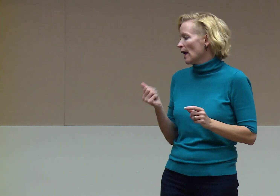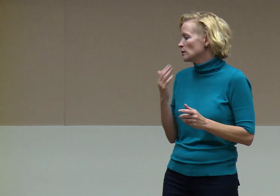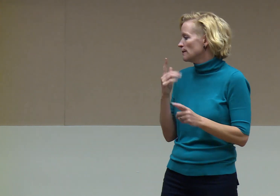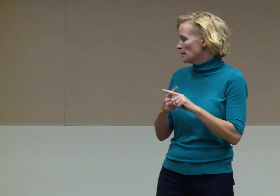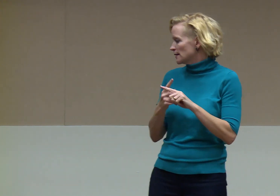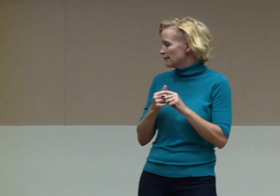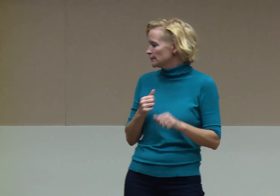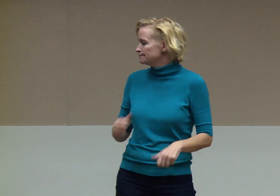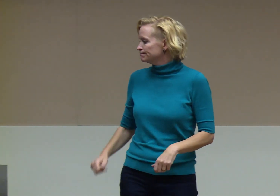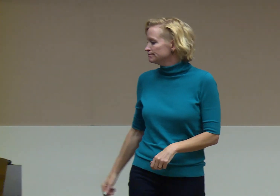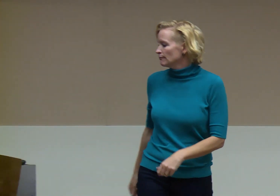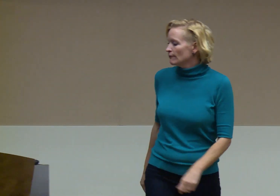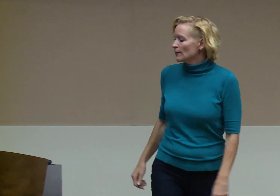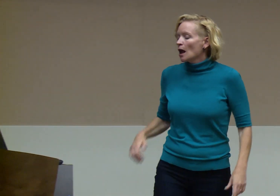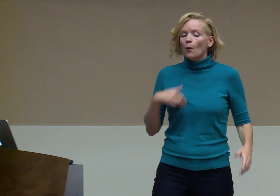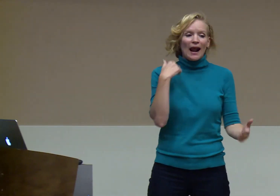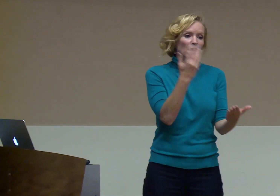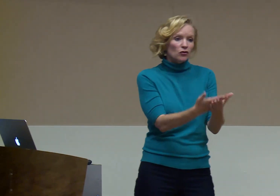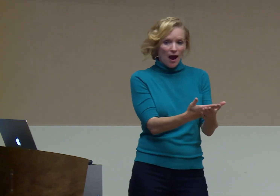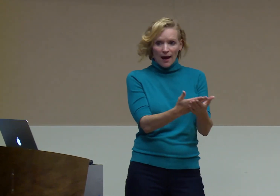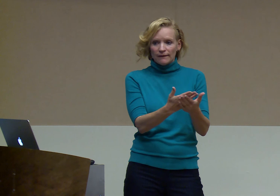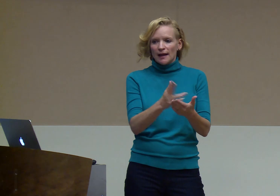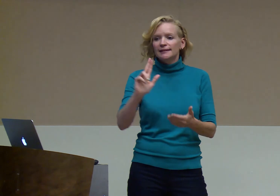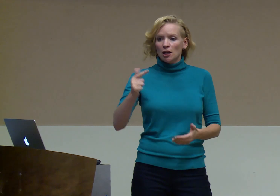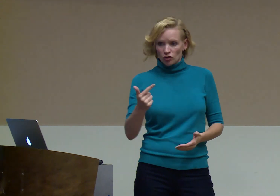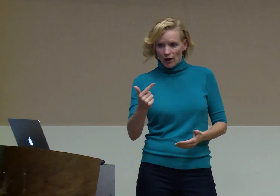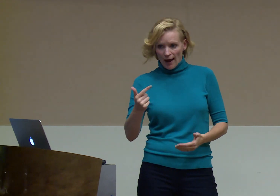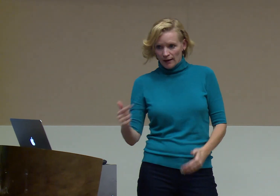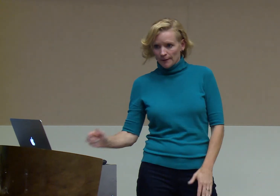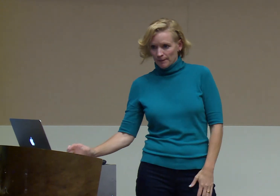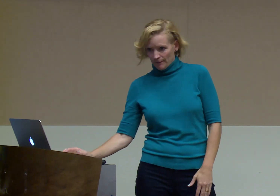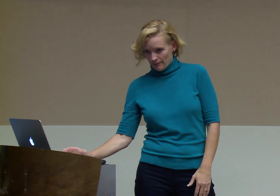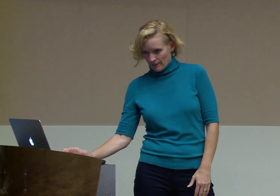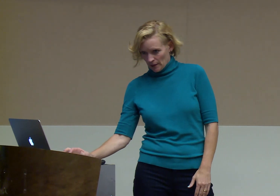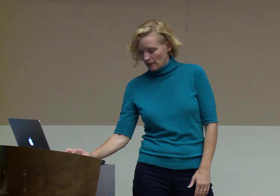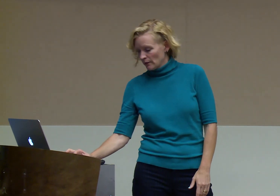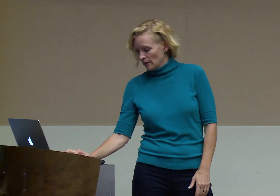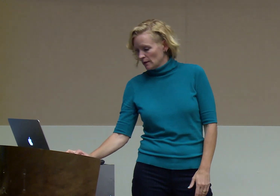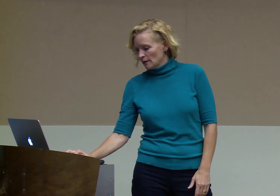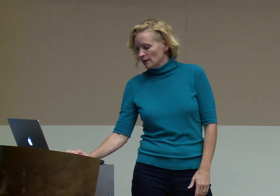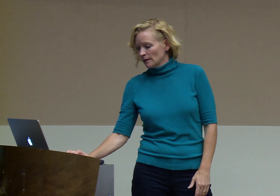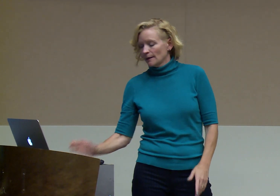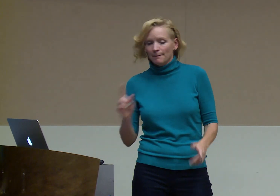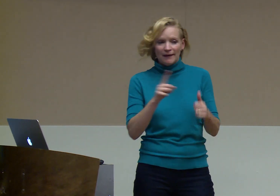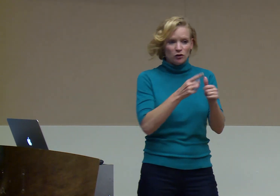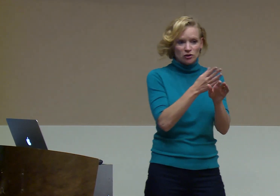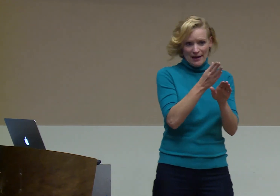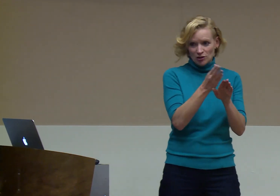quite a few, so it was positive in some regards. So I got there for my undergraduate program,